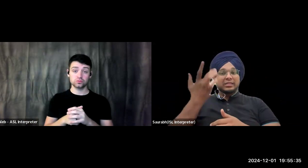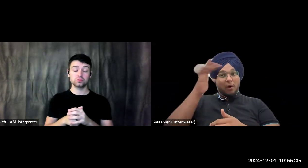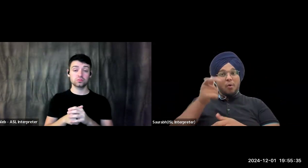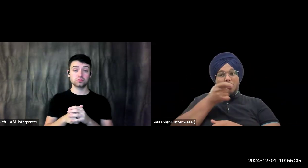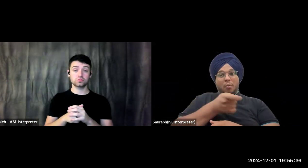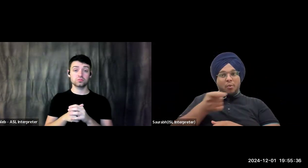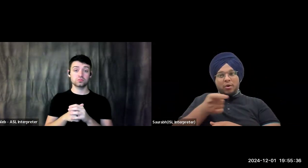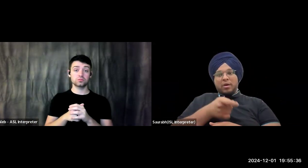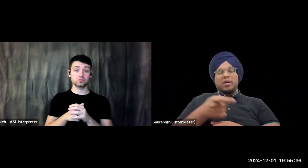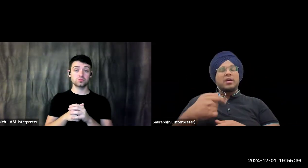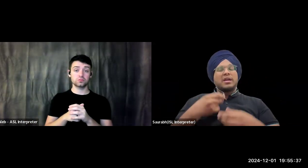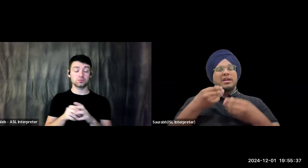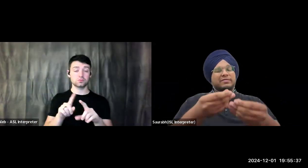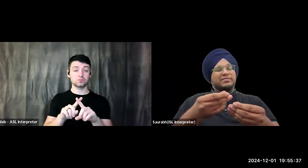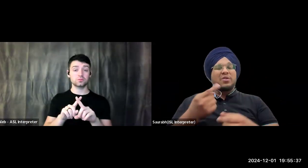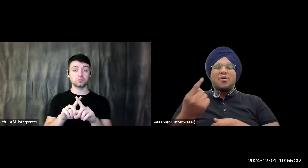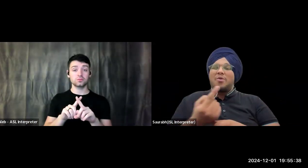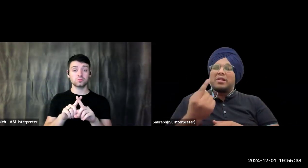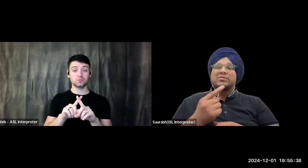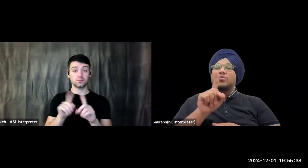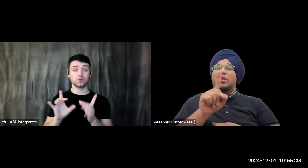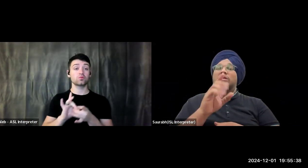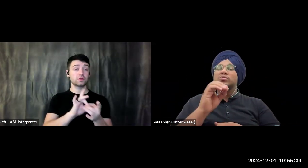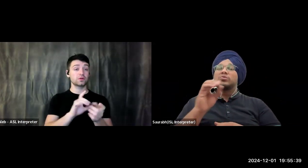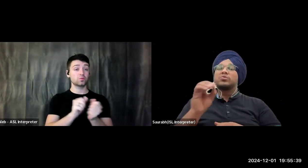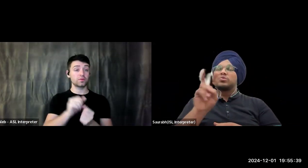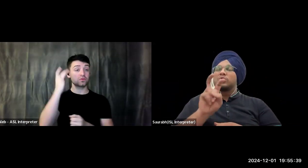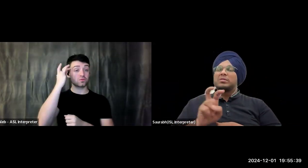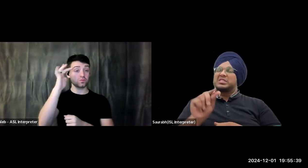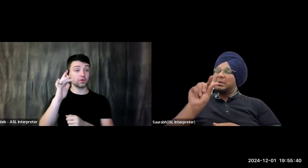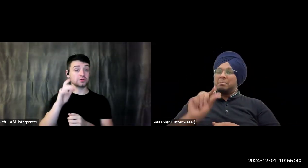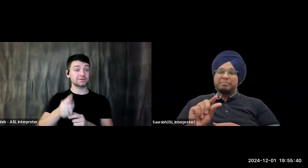giving under $100.